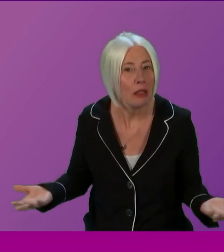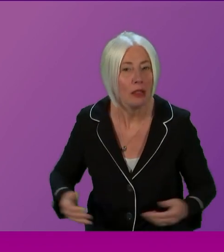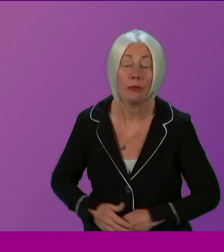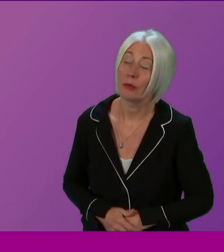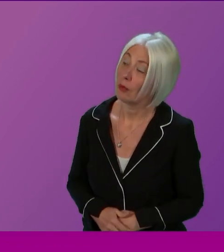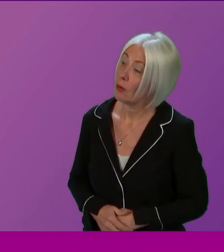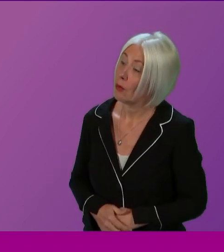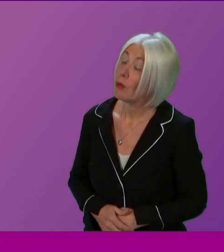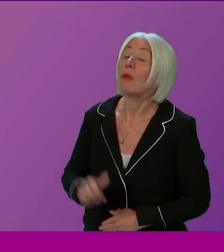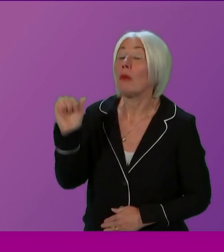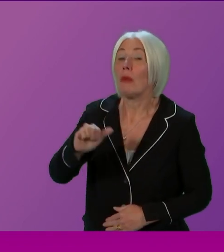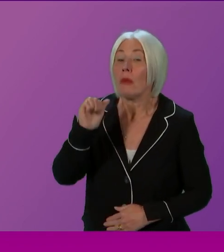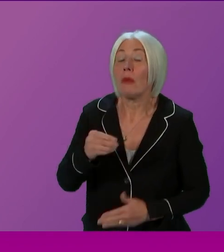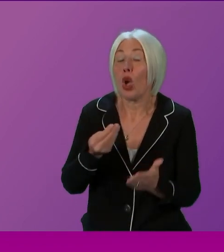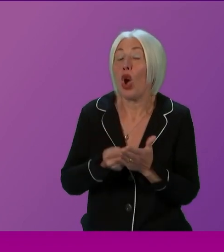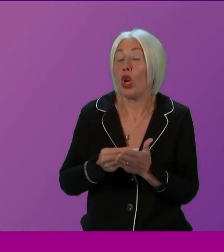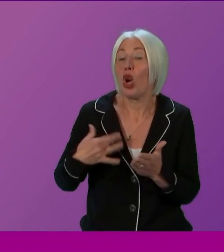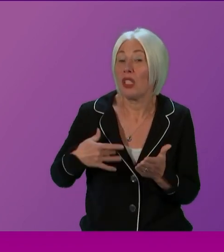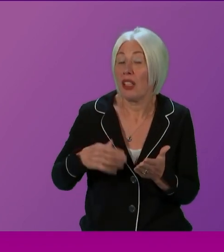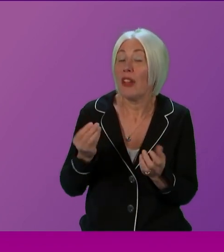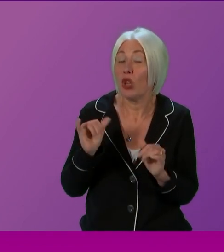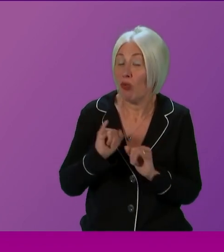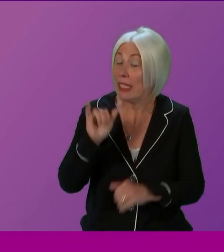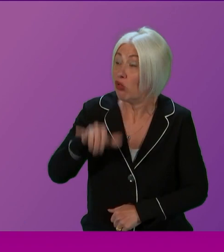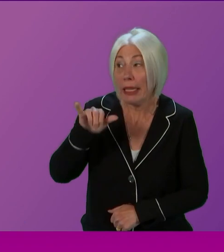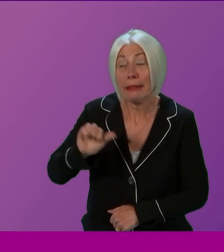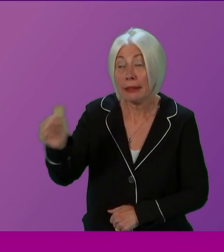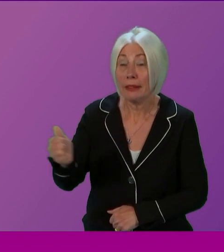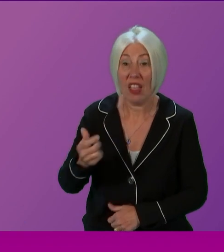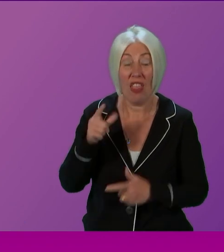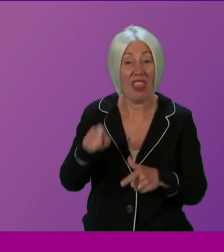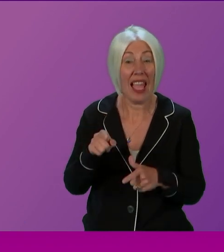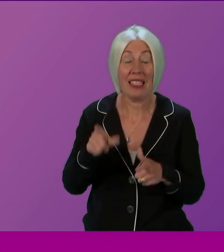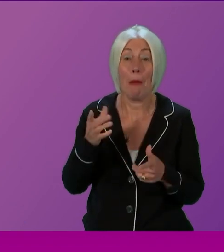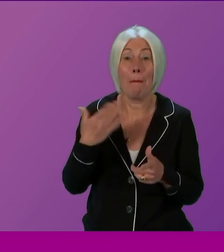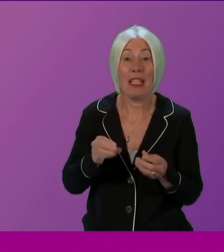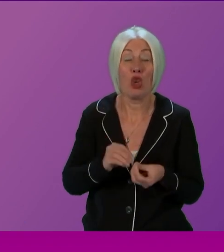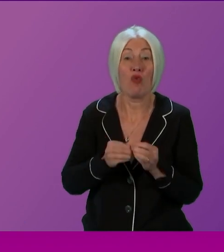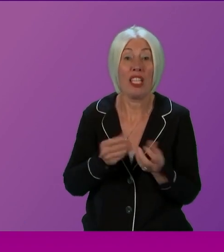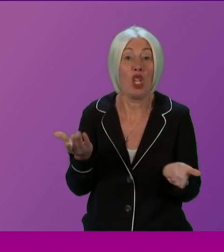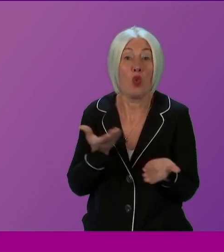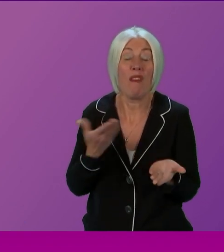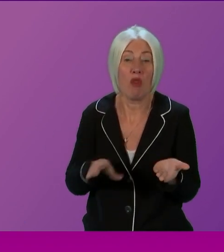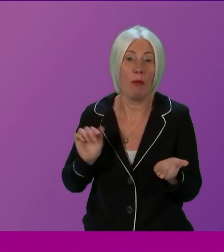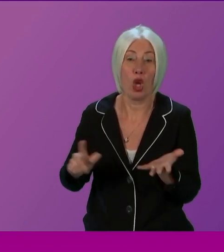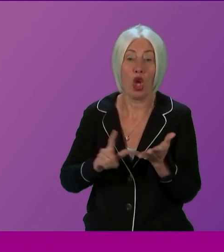When Brian Whittle rightly references the cost of living crisis, let us remember that the cost of living crisis was largely created by an incompetent UK Tory Government.